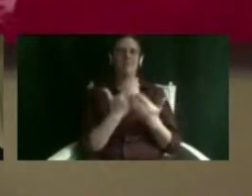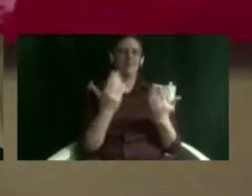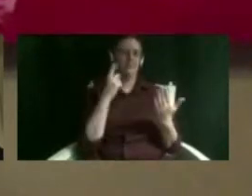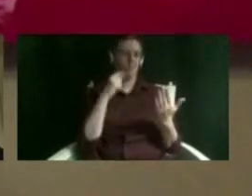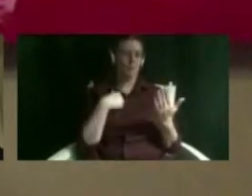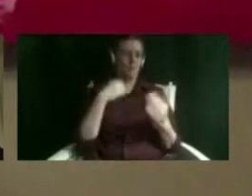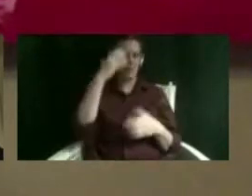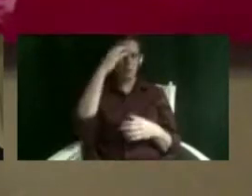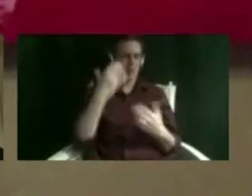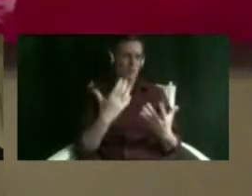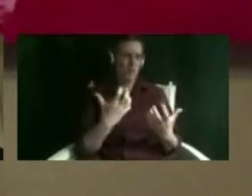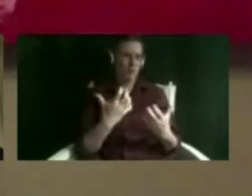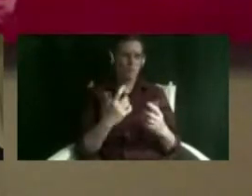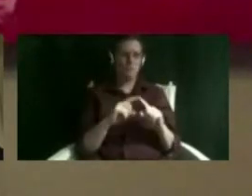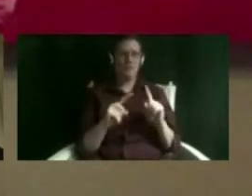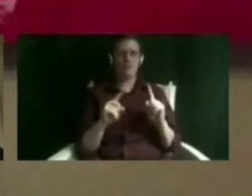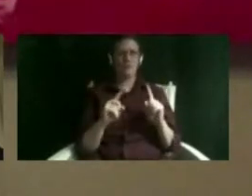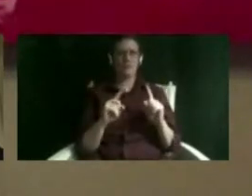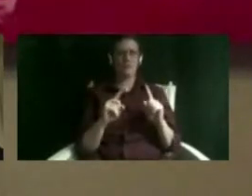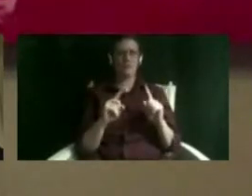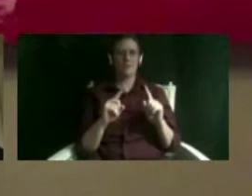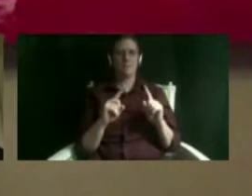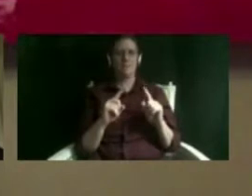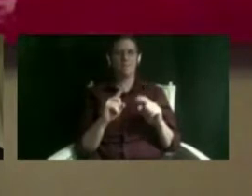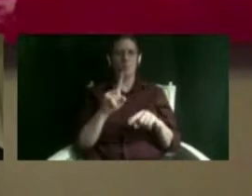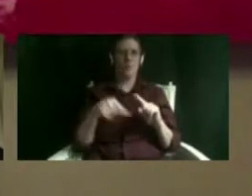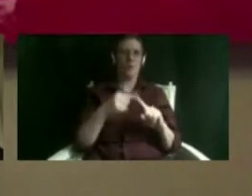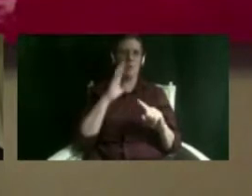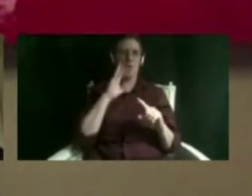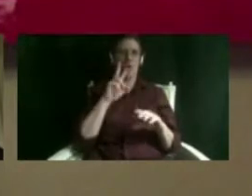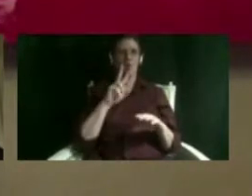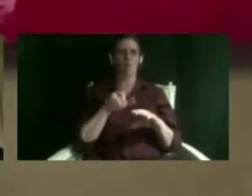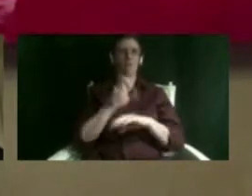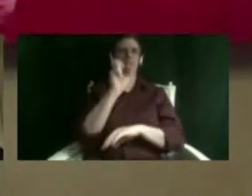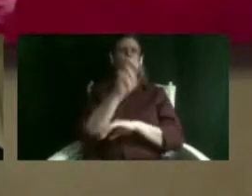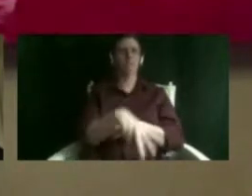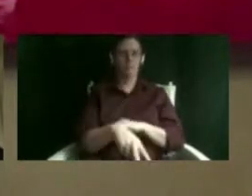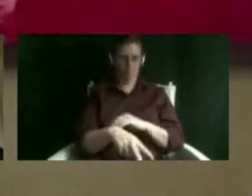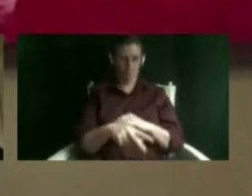but it was more like when do i actually jump into the water to do it and uh the first person that i